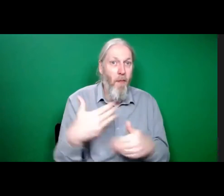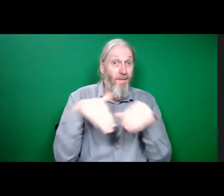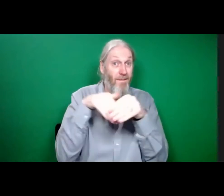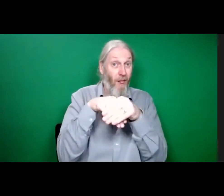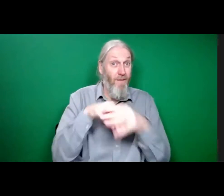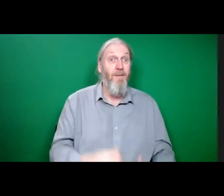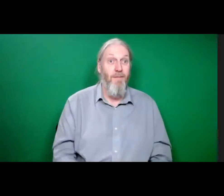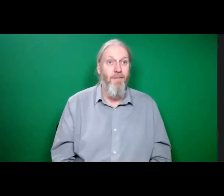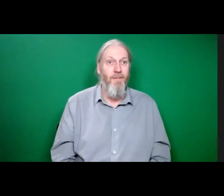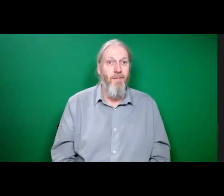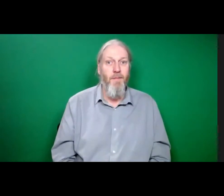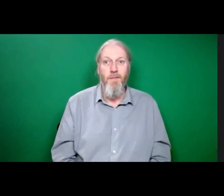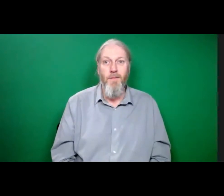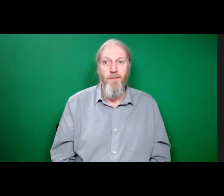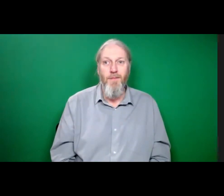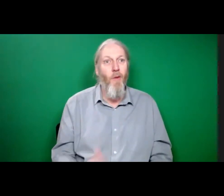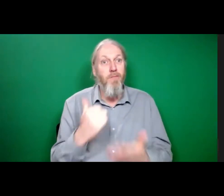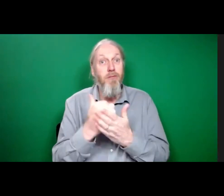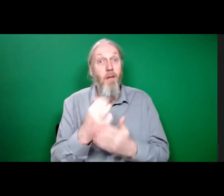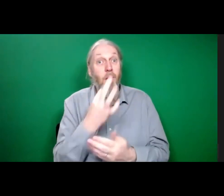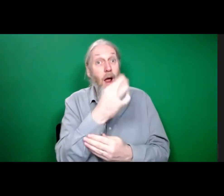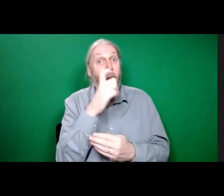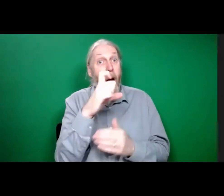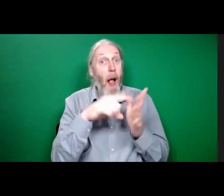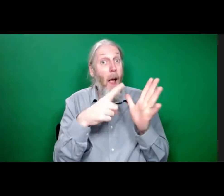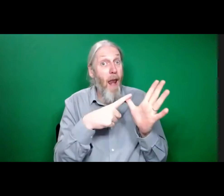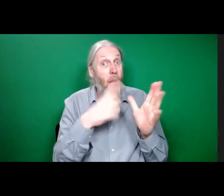start a conversation because it is very, very much led